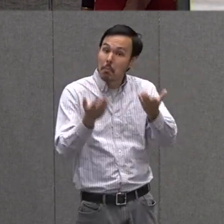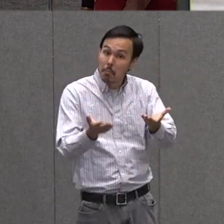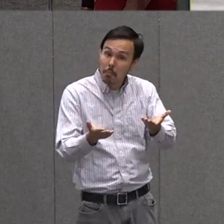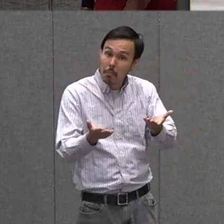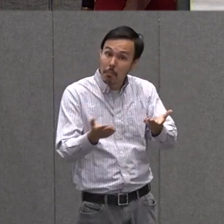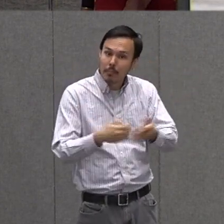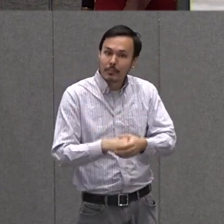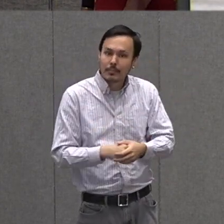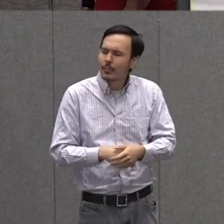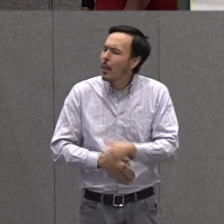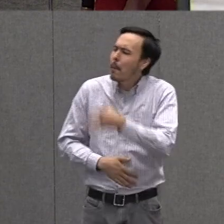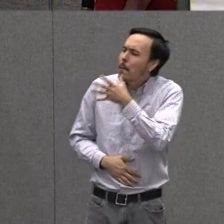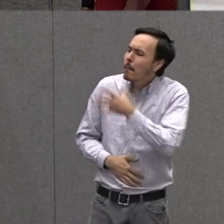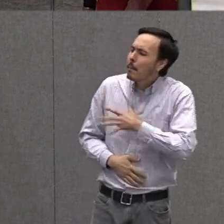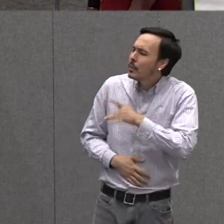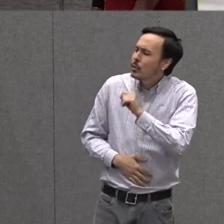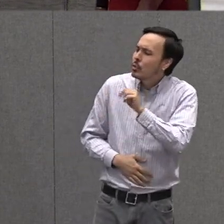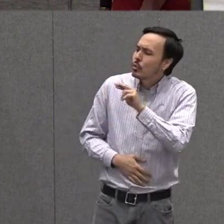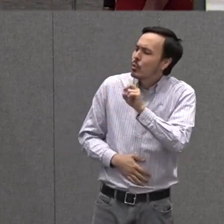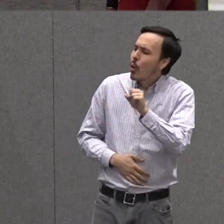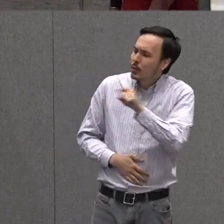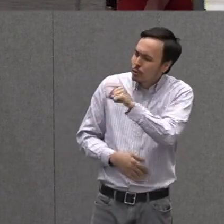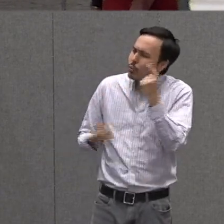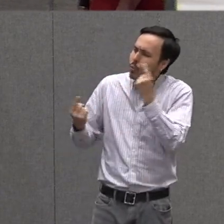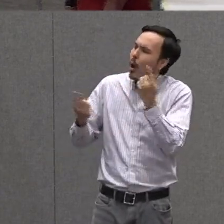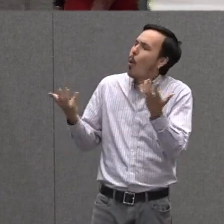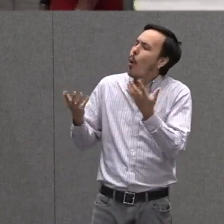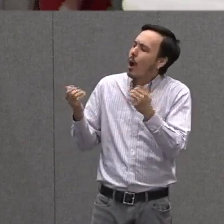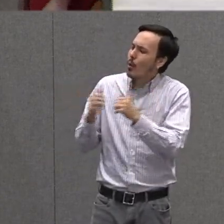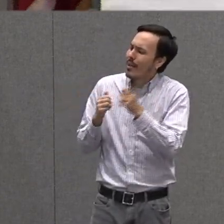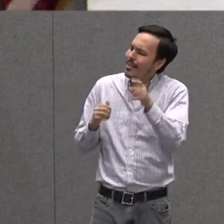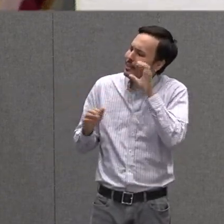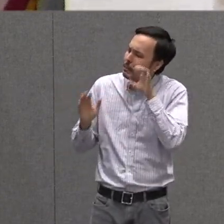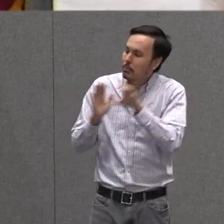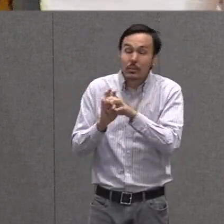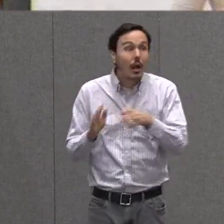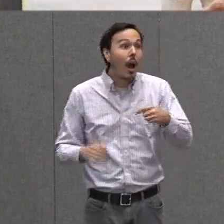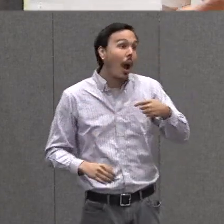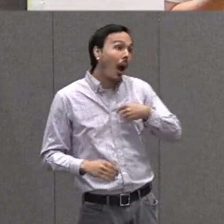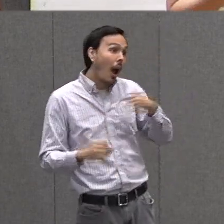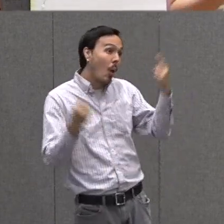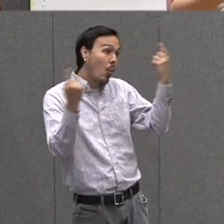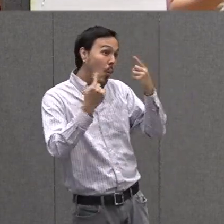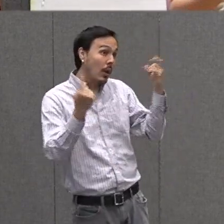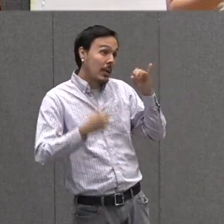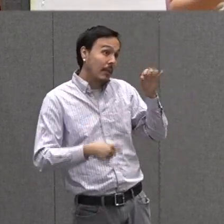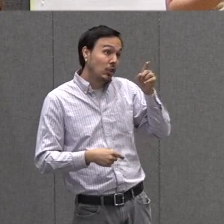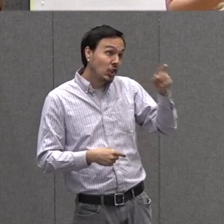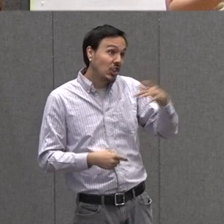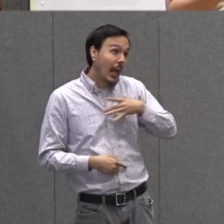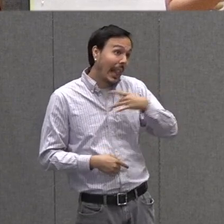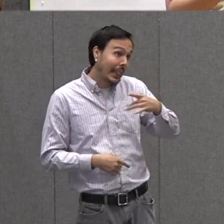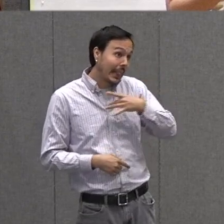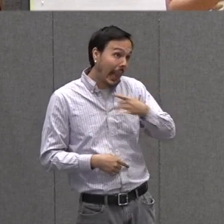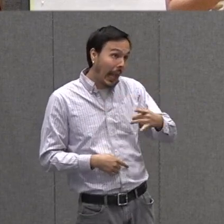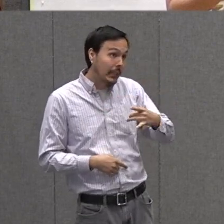Ms Torres, what do you wonder about this picture? I wonder if she likes being an officer.